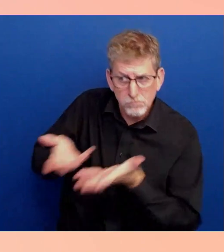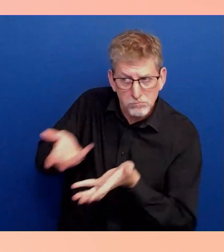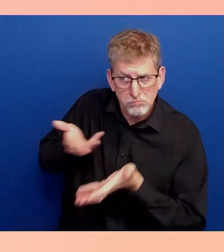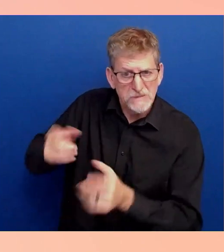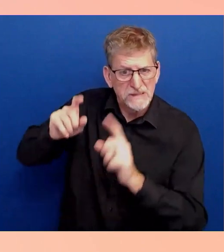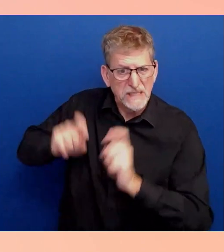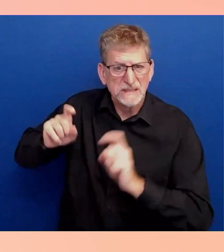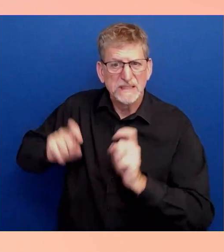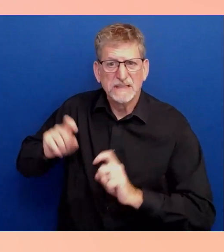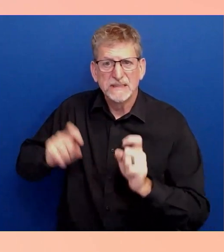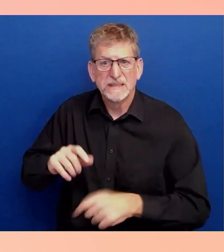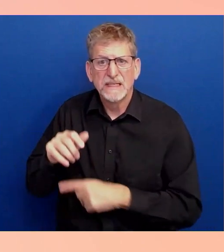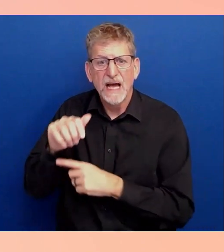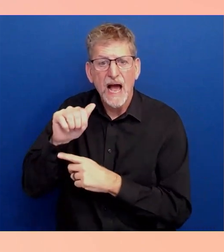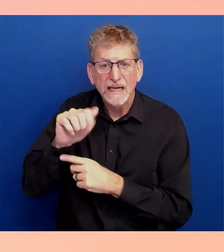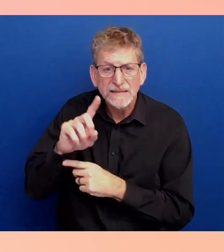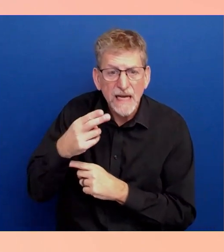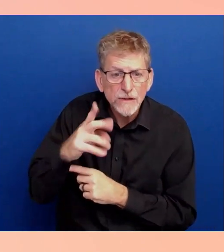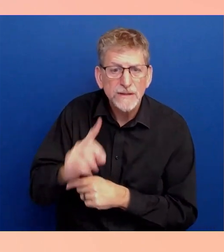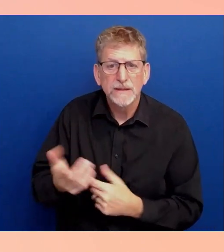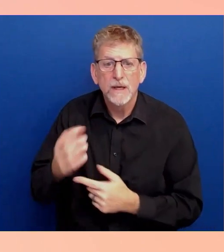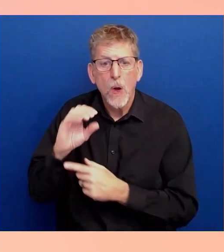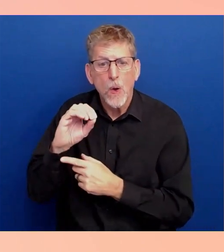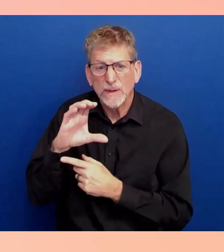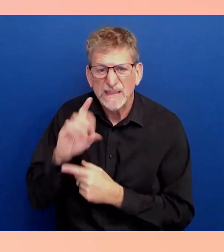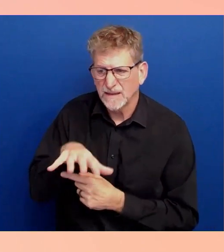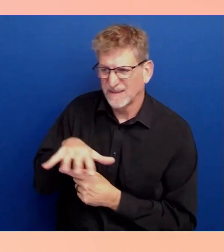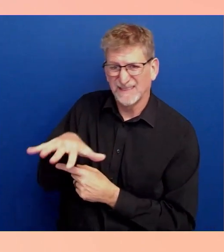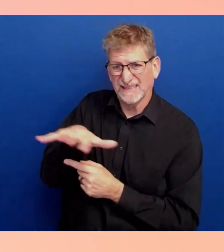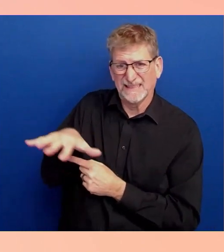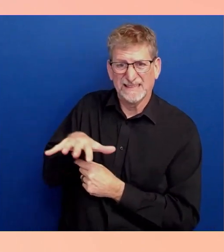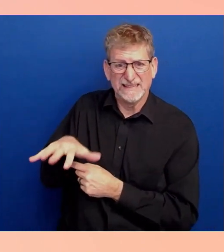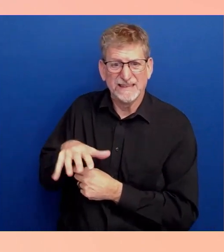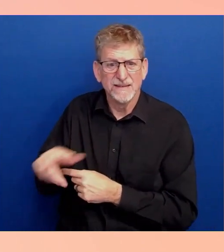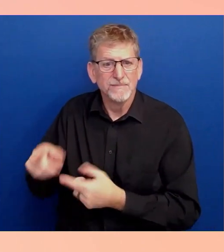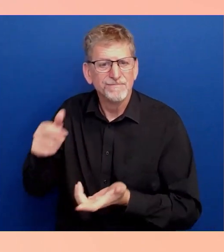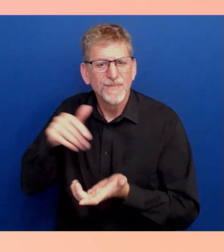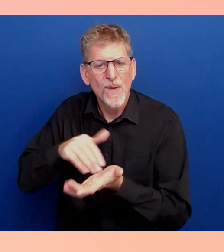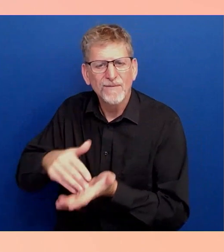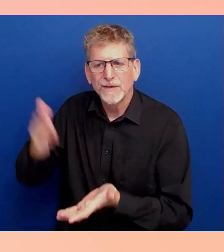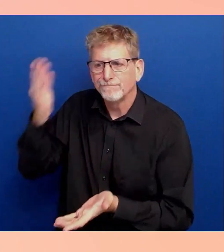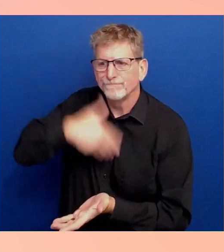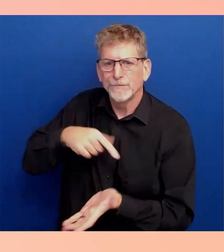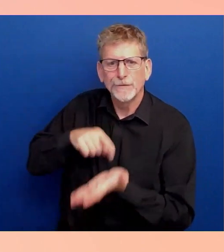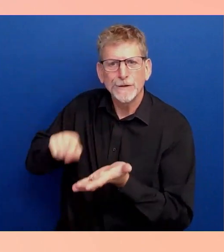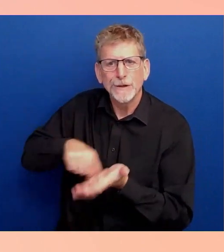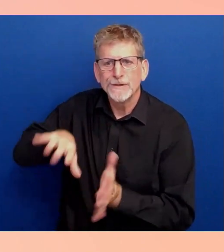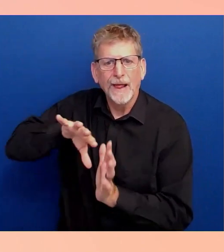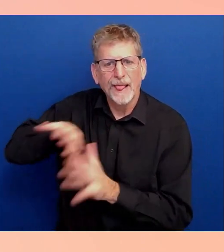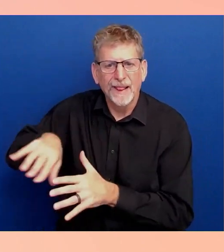simply because they don't self-declare, or this attribute isn't listed in recruitment forms. By ensuring we include